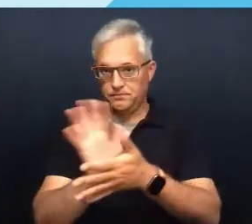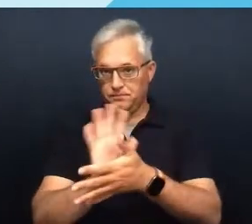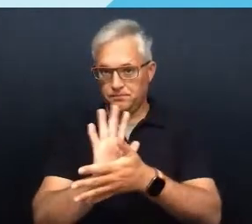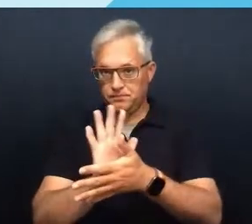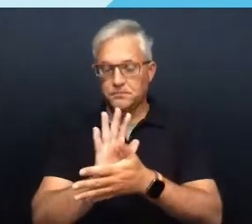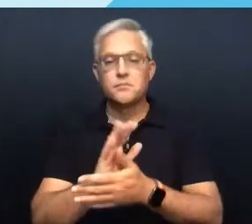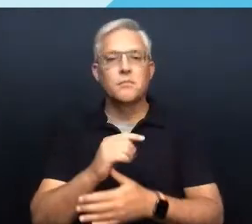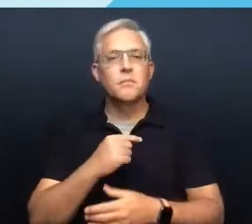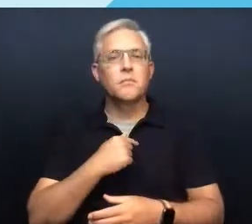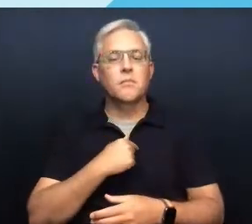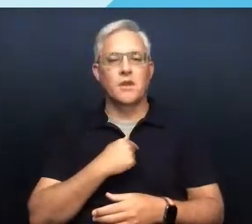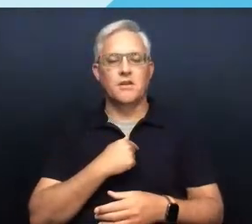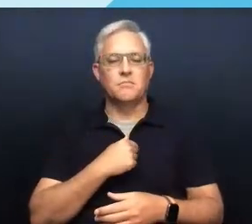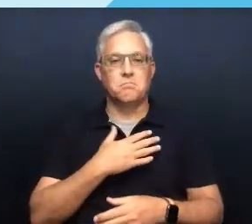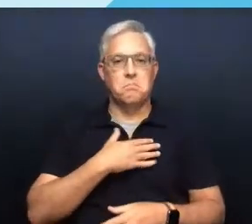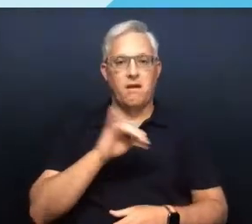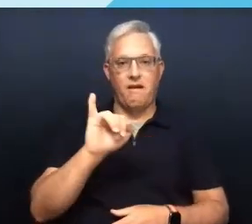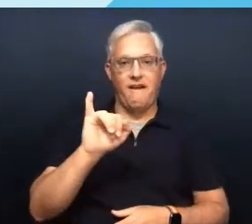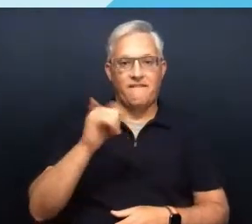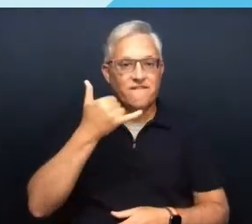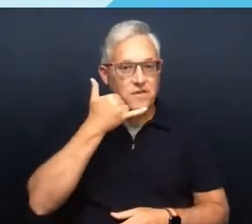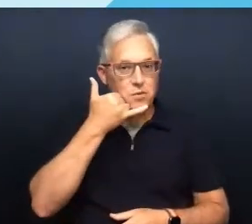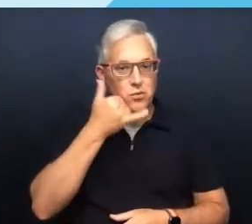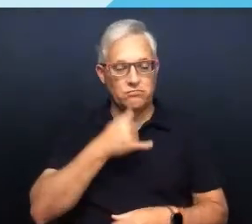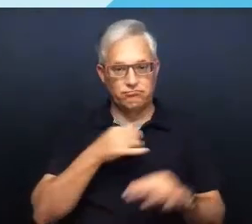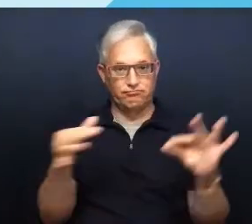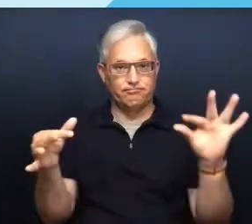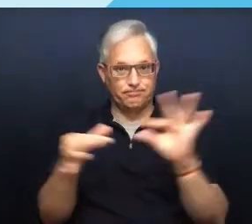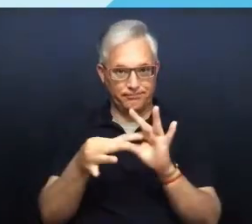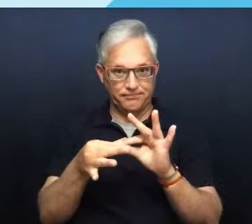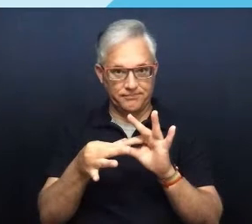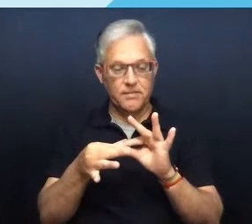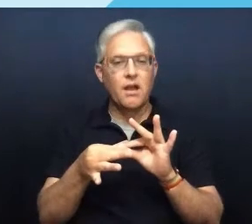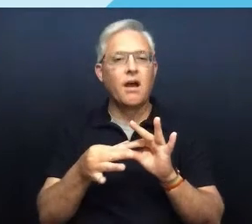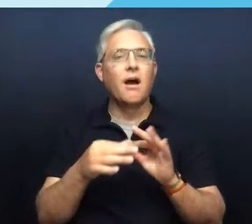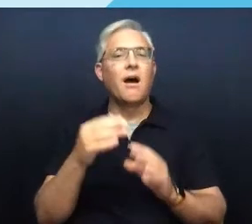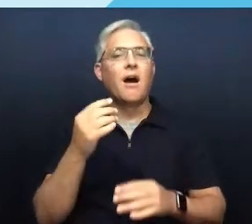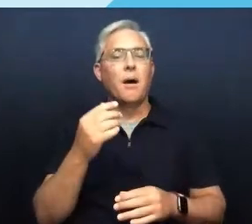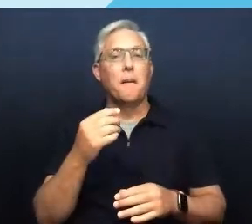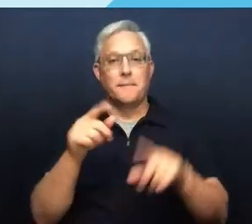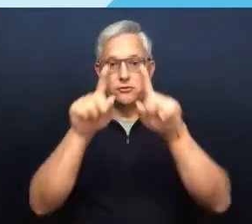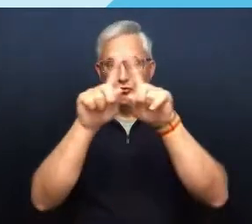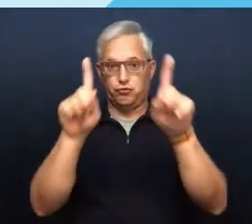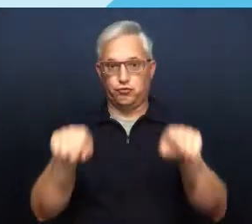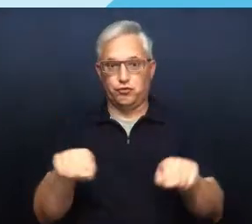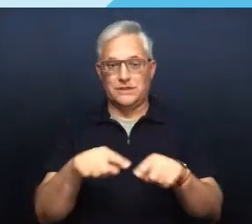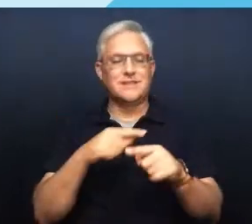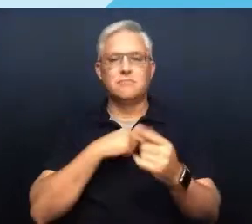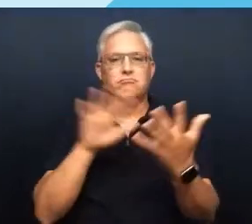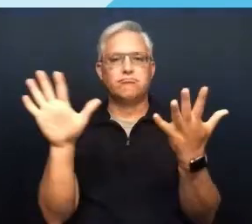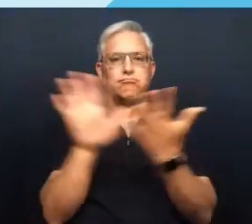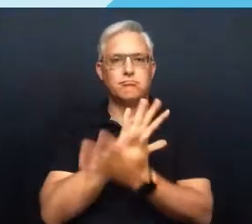I've done though is I've blacked out the screen. So you're only going to see me navigating throughout there,